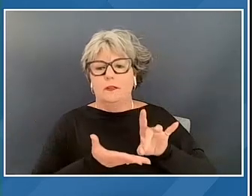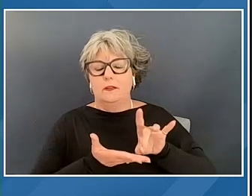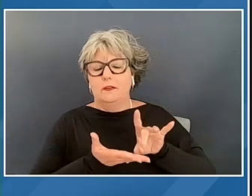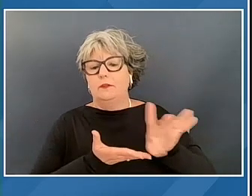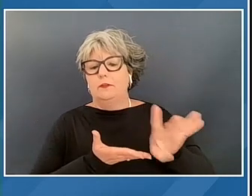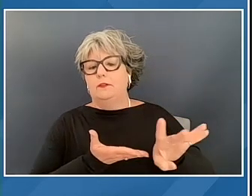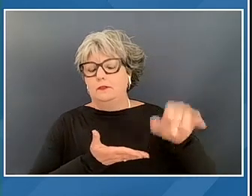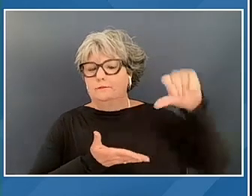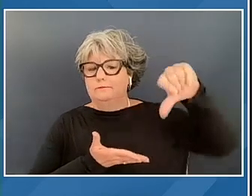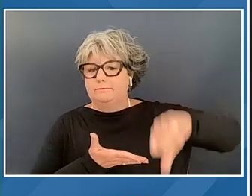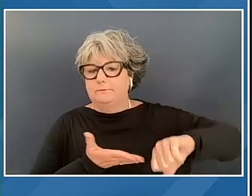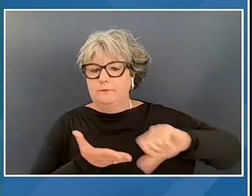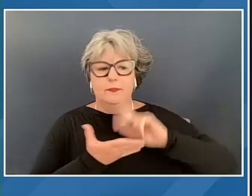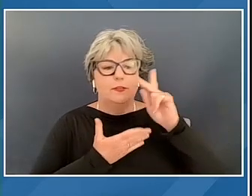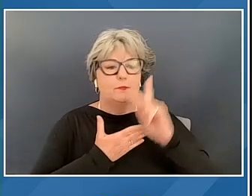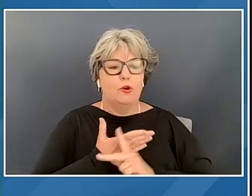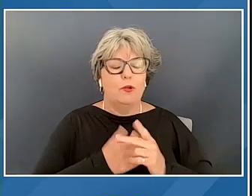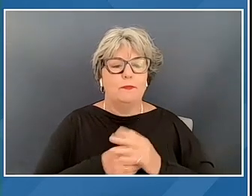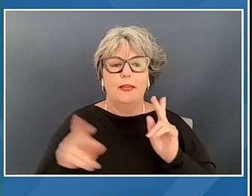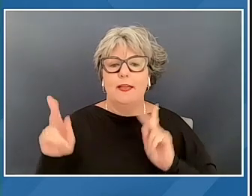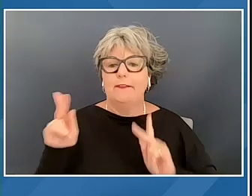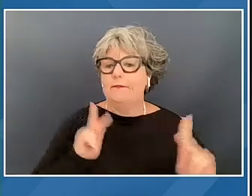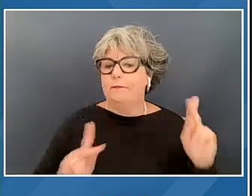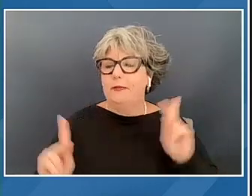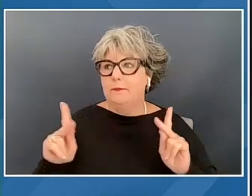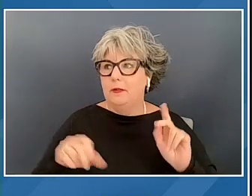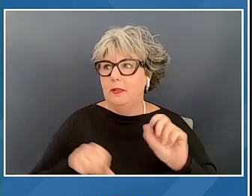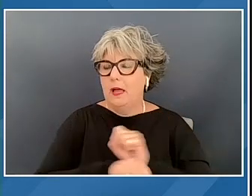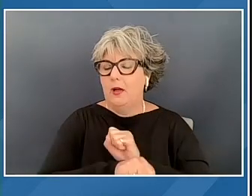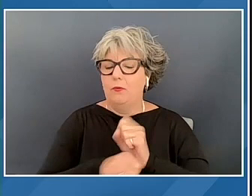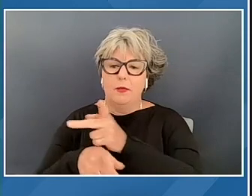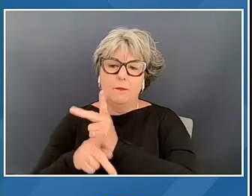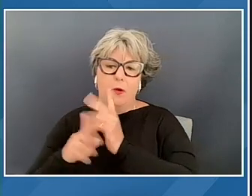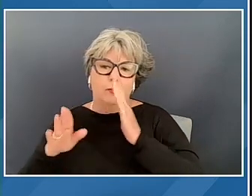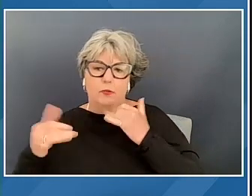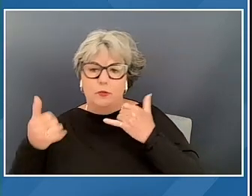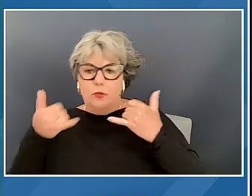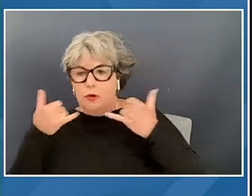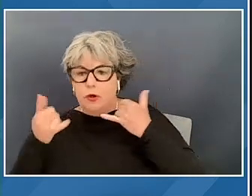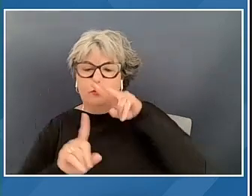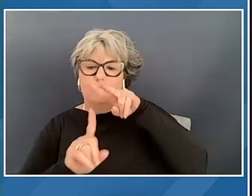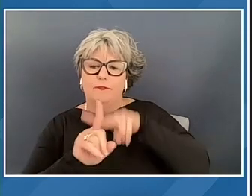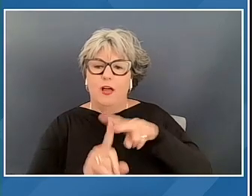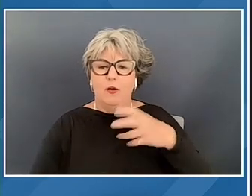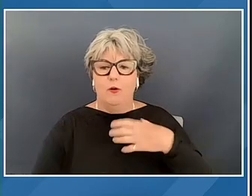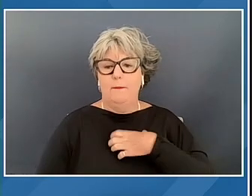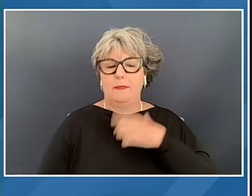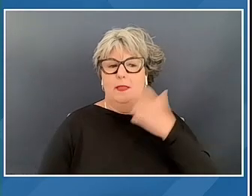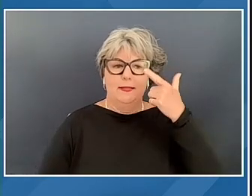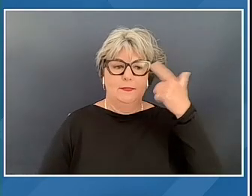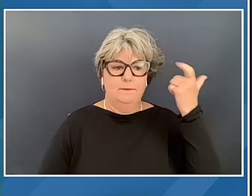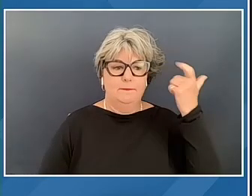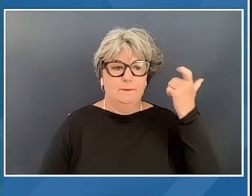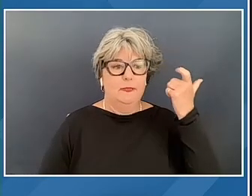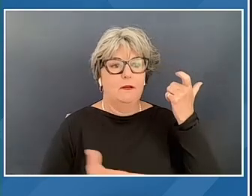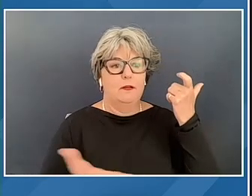I have folks that I work with, borrowers who have called me to file complaints because they are eligible for Borrower